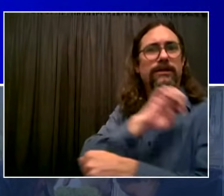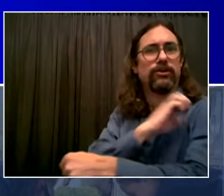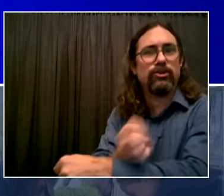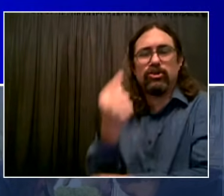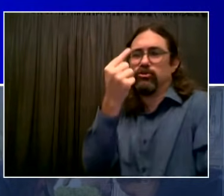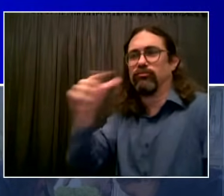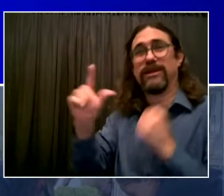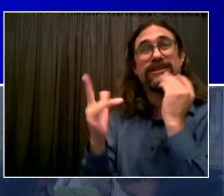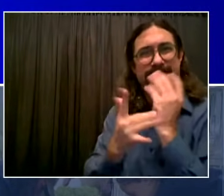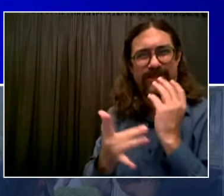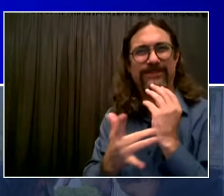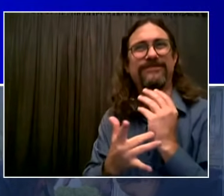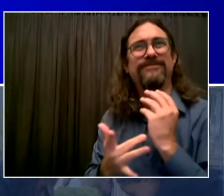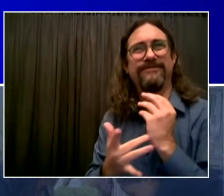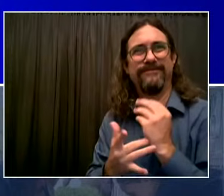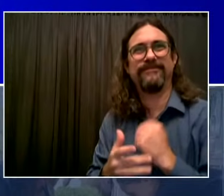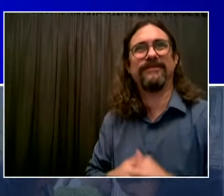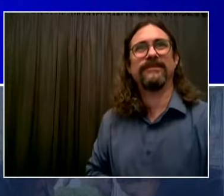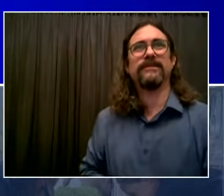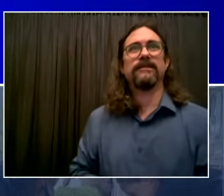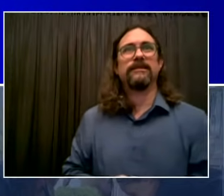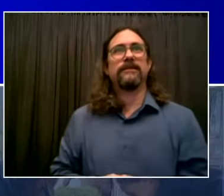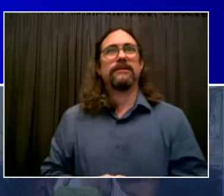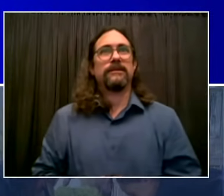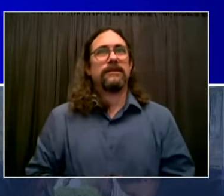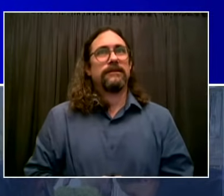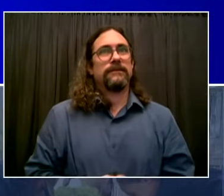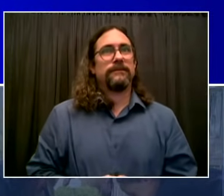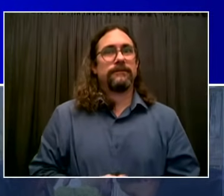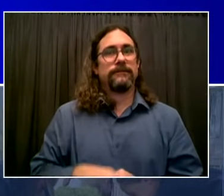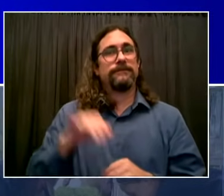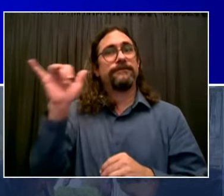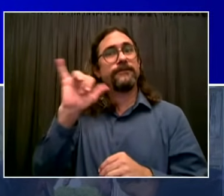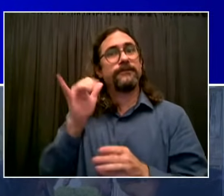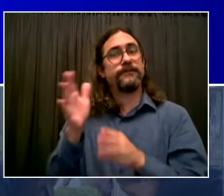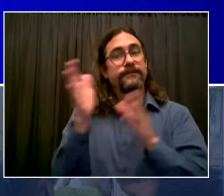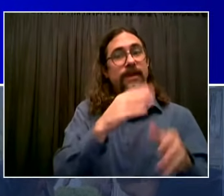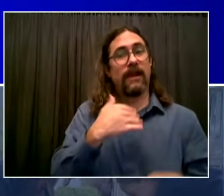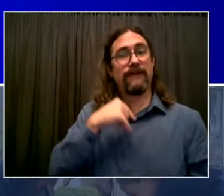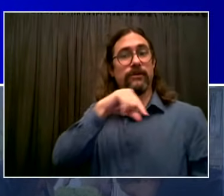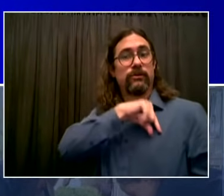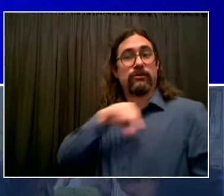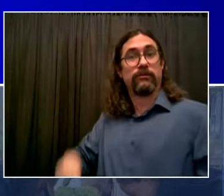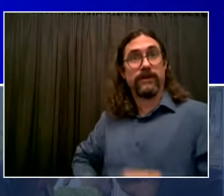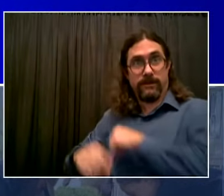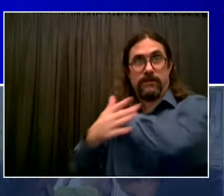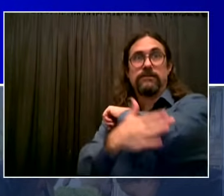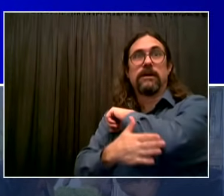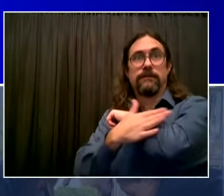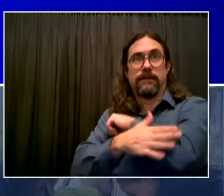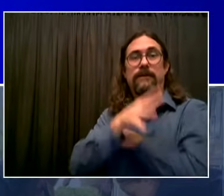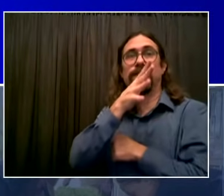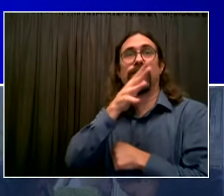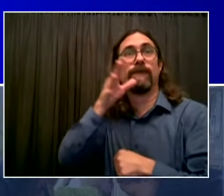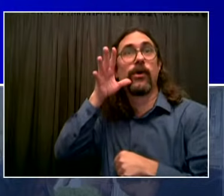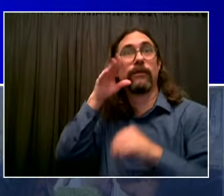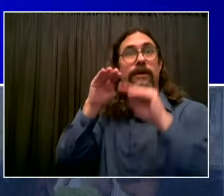BELOVED IN THIS BOROUGH, THE QUEENS COUNTY FARM MUESUM, IOV LE IT■ç ERYVE TIME I GO THERE. $5 MILLION INVESTMENT FOR A